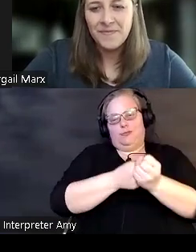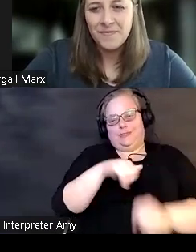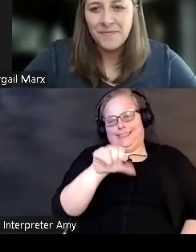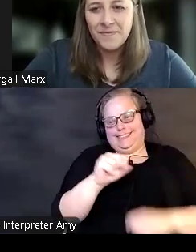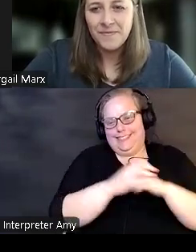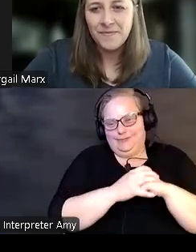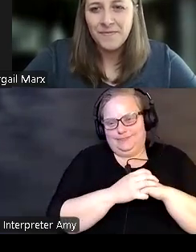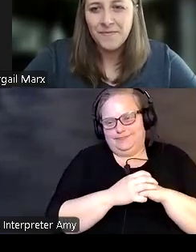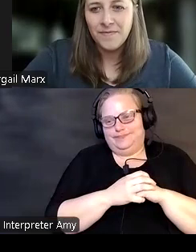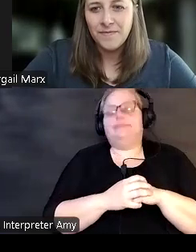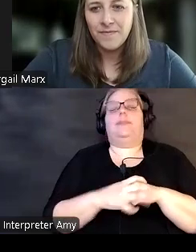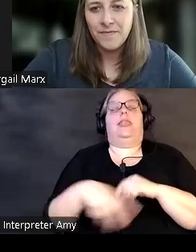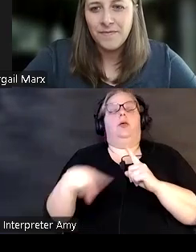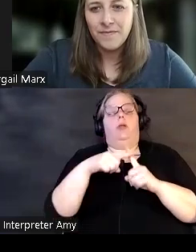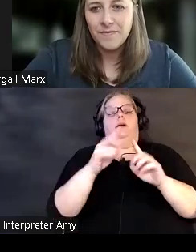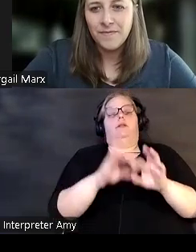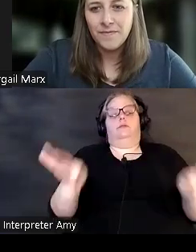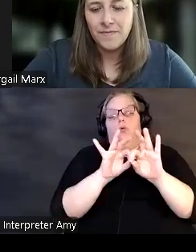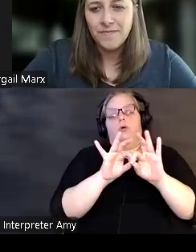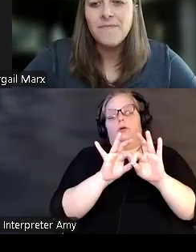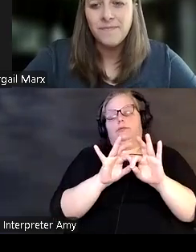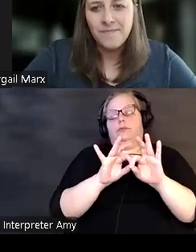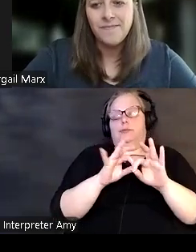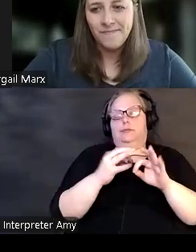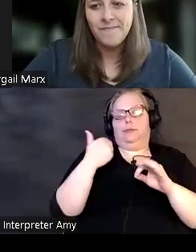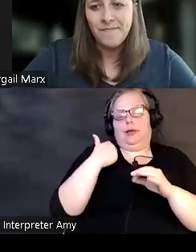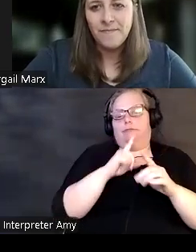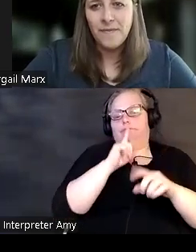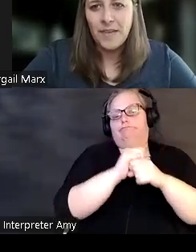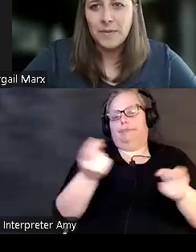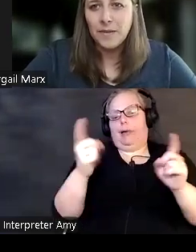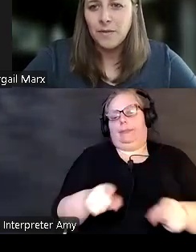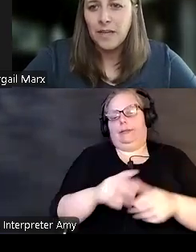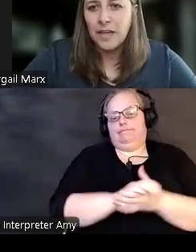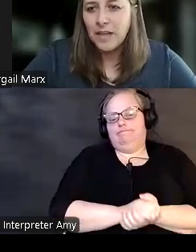importance of having that happen as well. >> Abby: Absolutely.